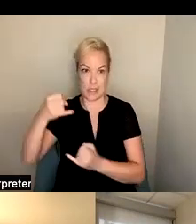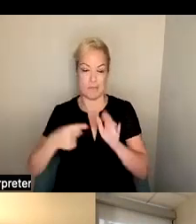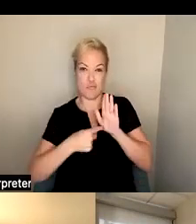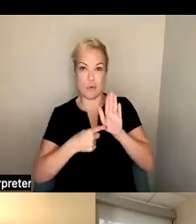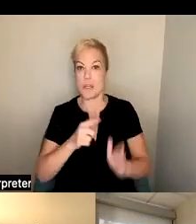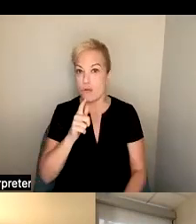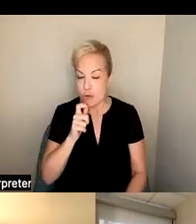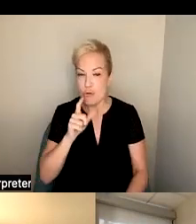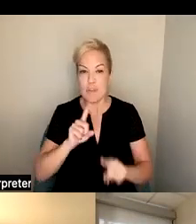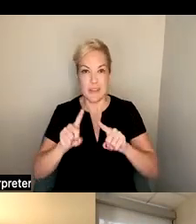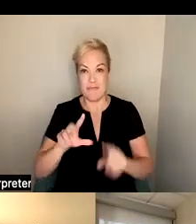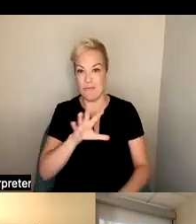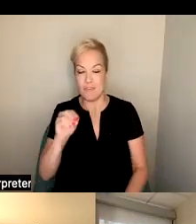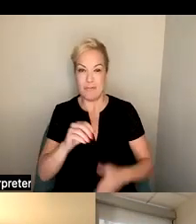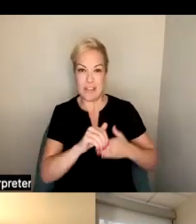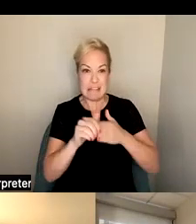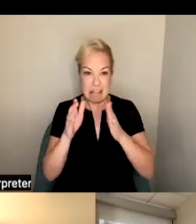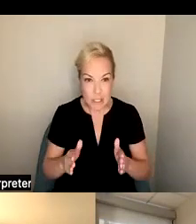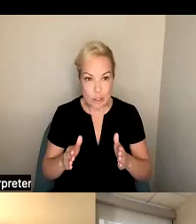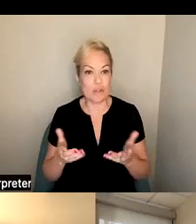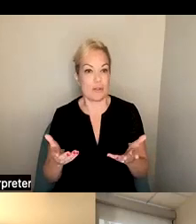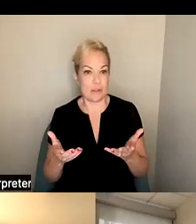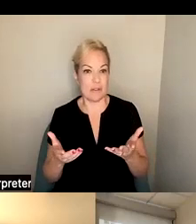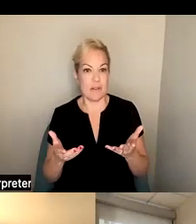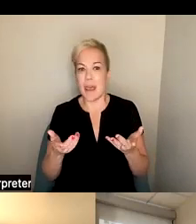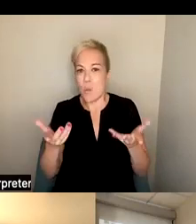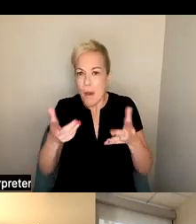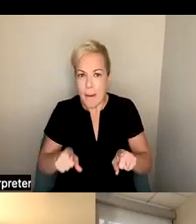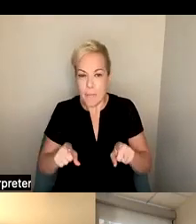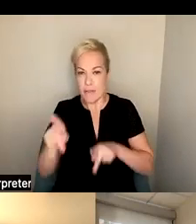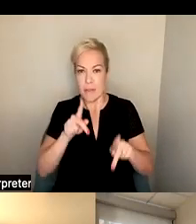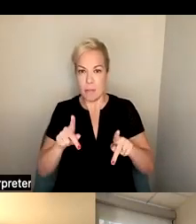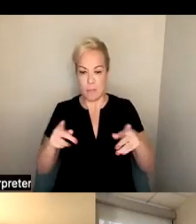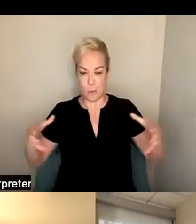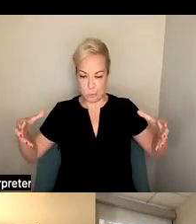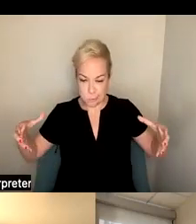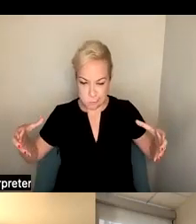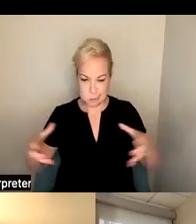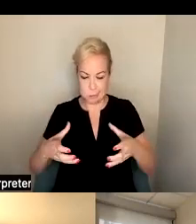represented on clan, that people came together and used their best good mind to discuss things.